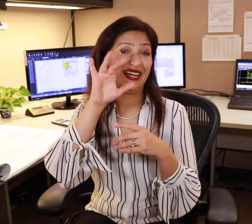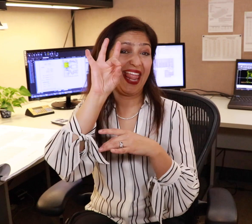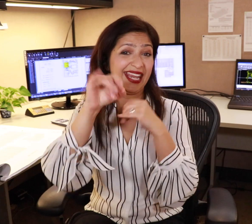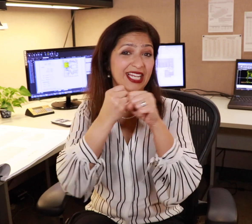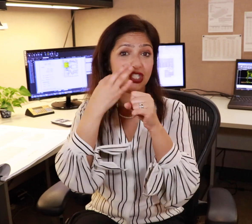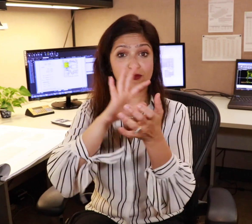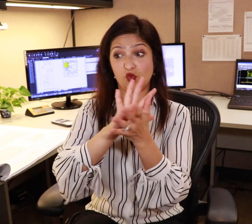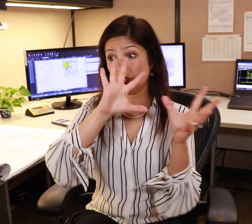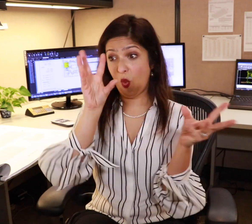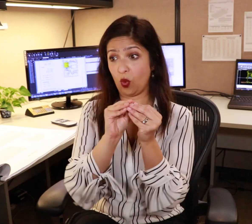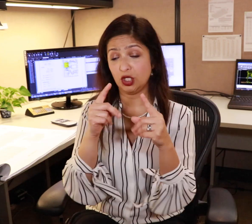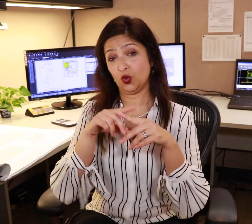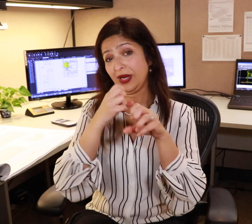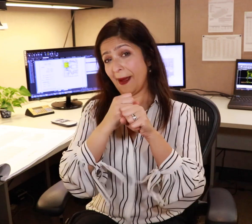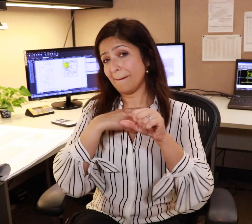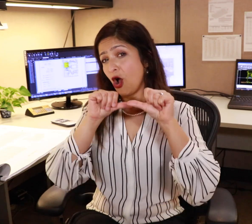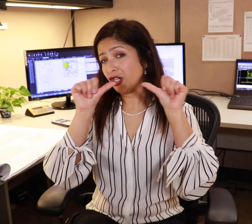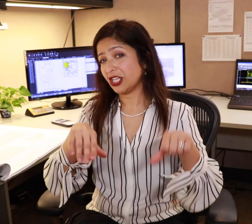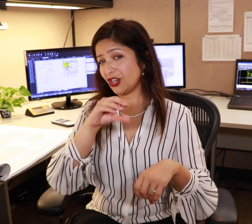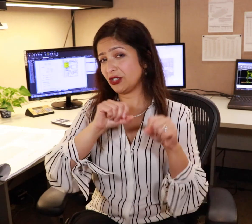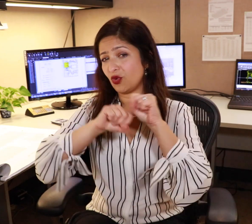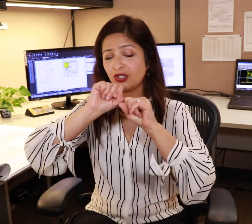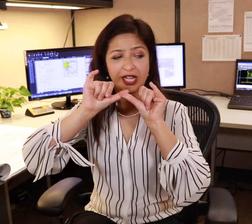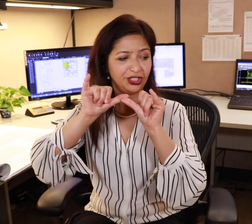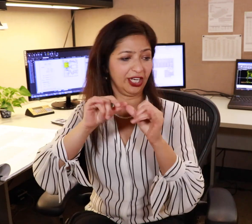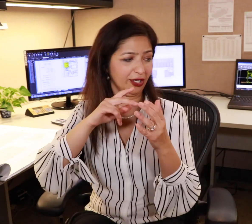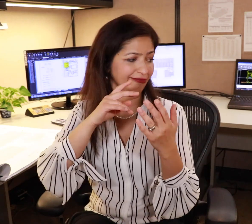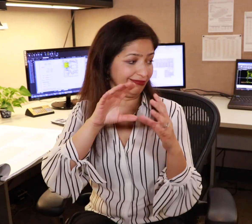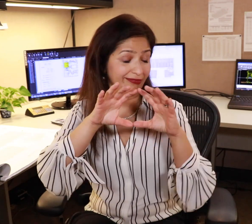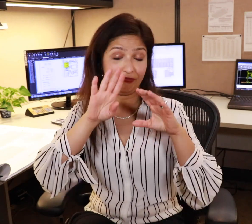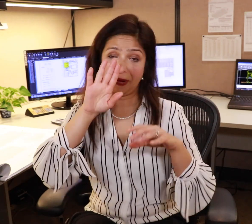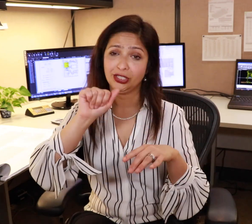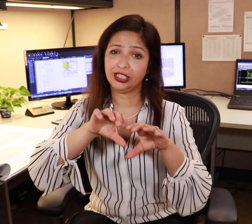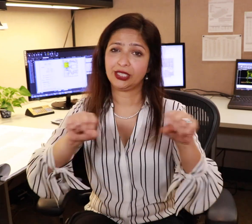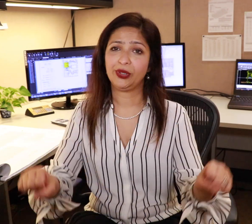So that brings a total of eight years of school to get my architecture and structural engineering degrees.